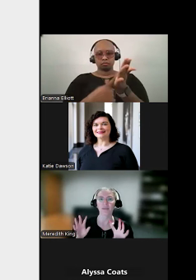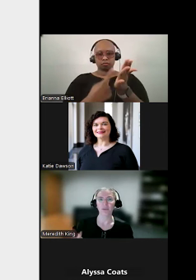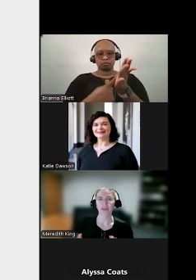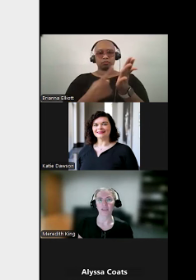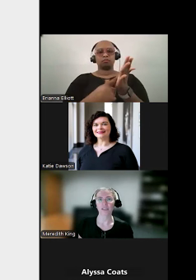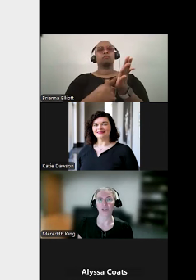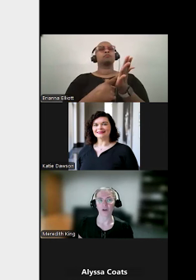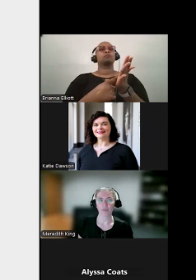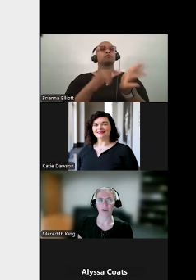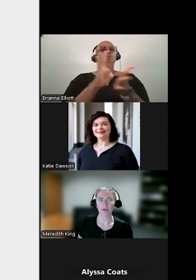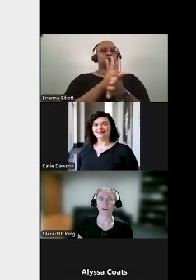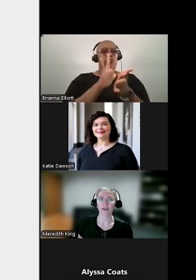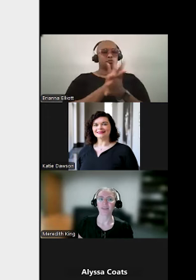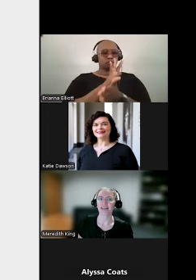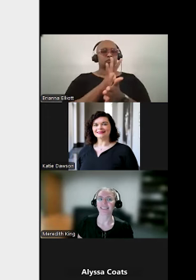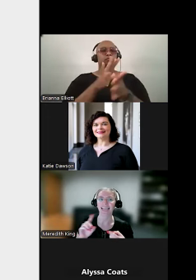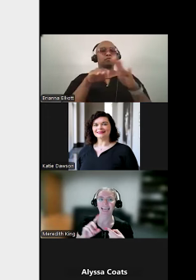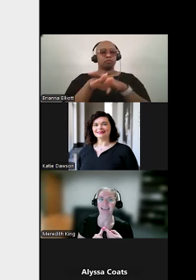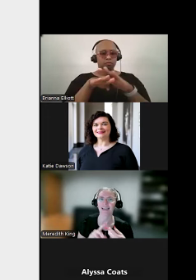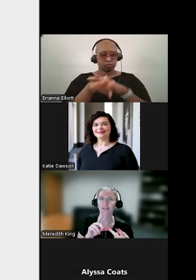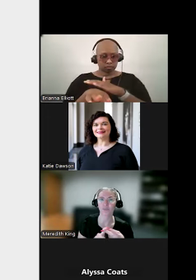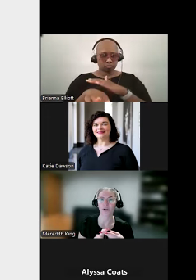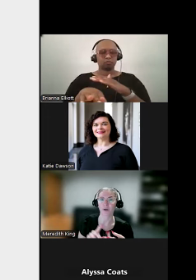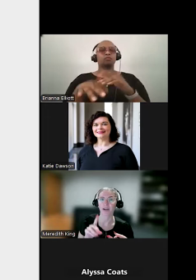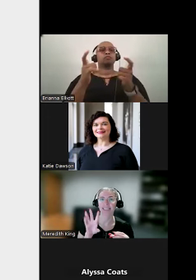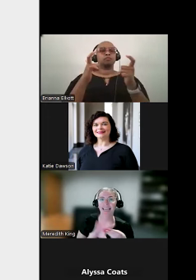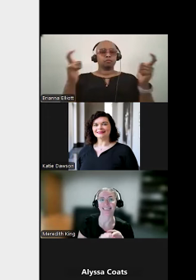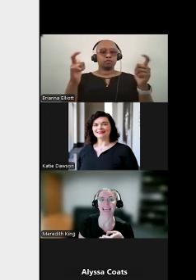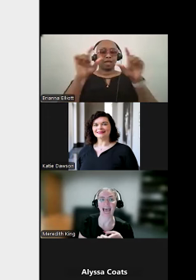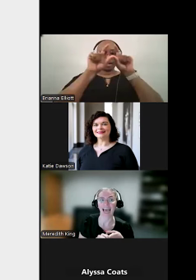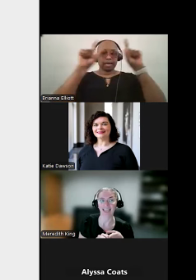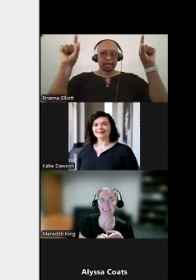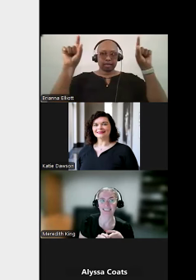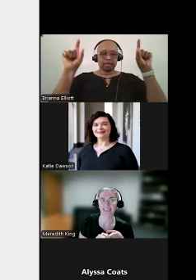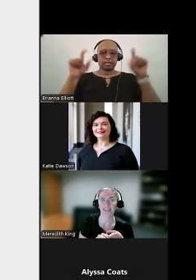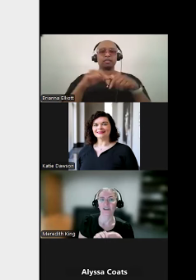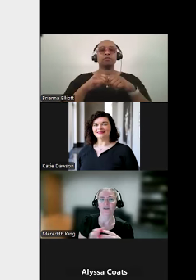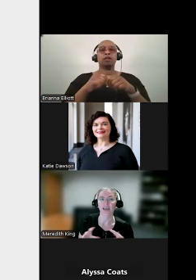the big things to know about, they're going to be things like headings, bookmarks, and tags. Okay,